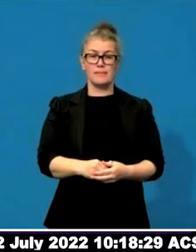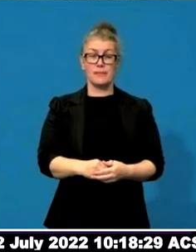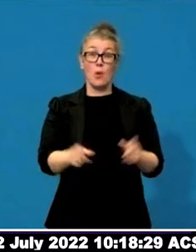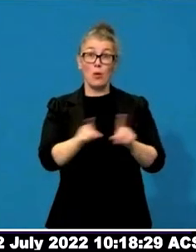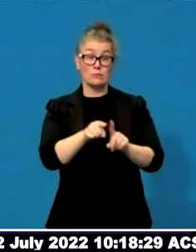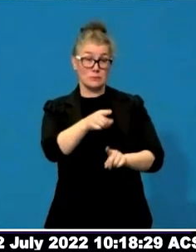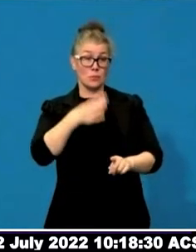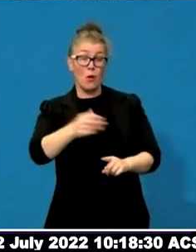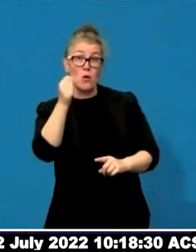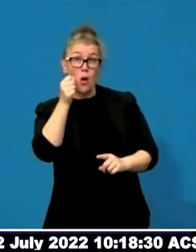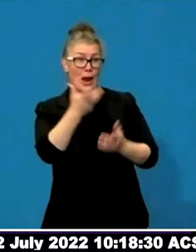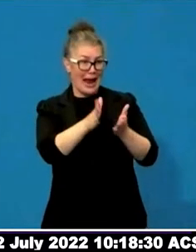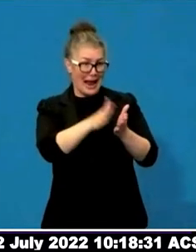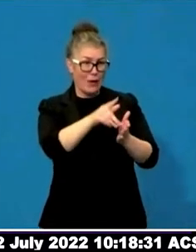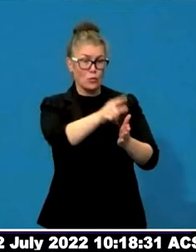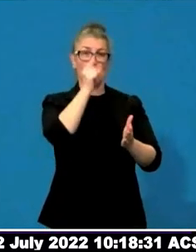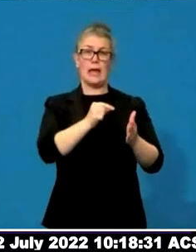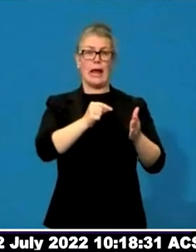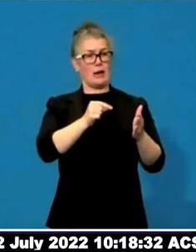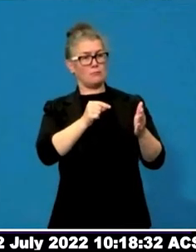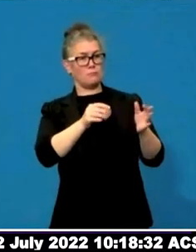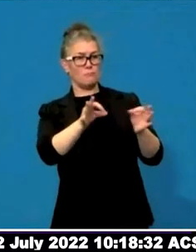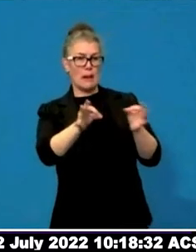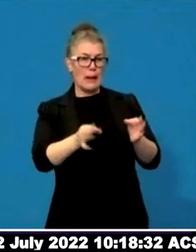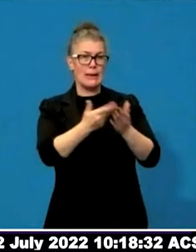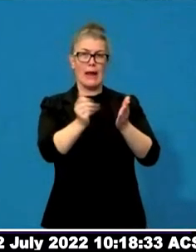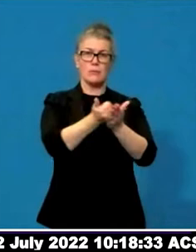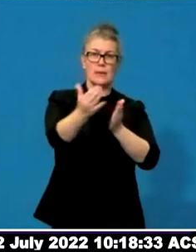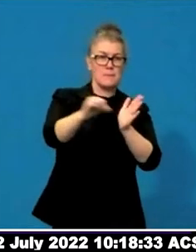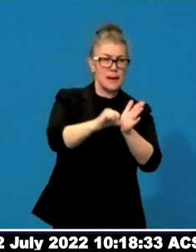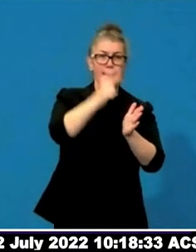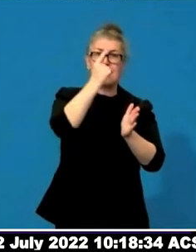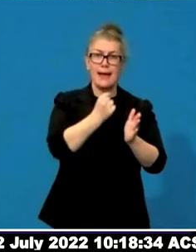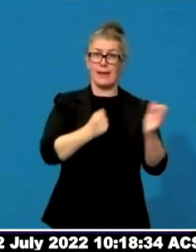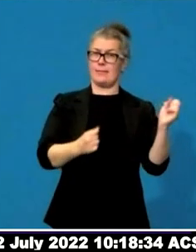and someone to take time to explain it to you. Em is nodding.